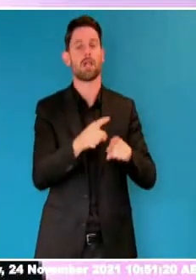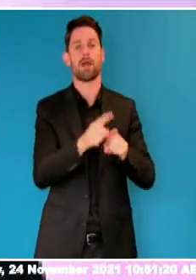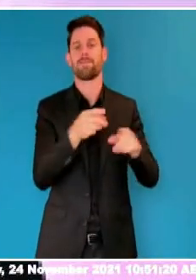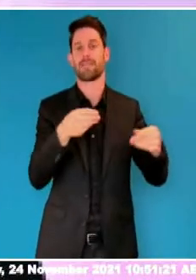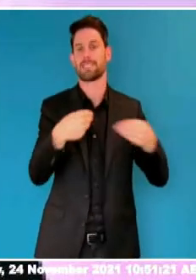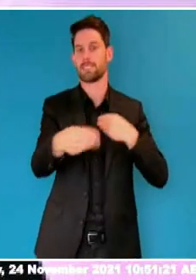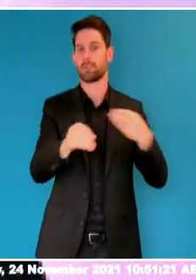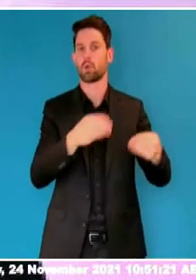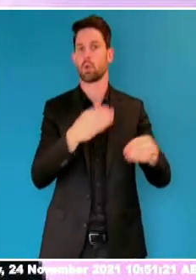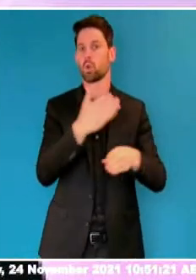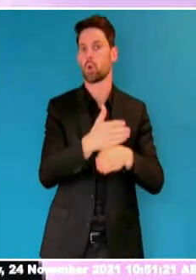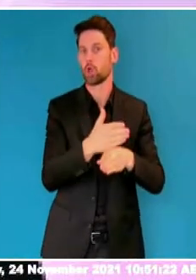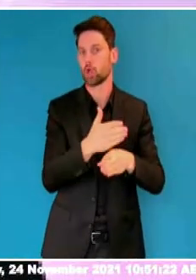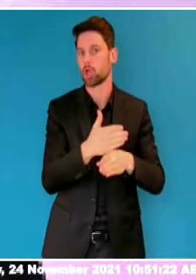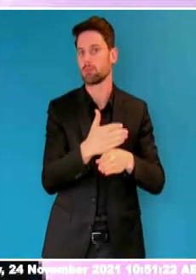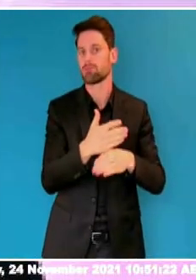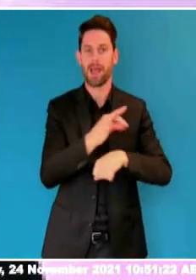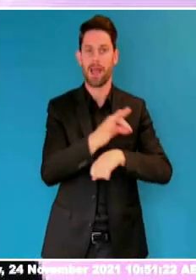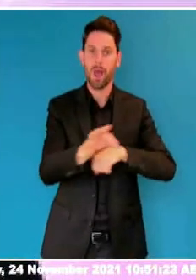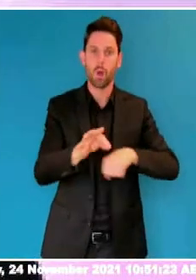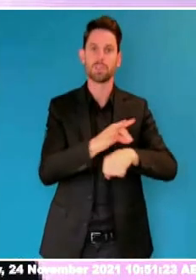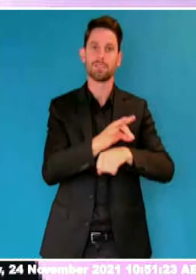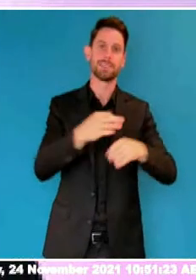arrangements and things like that are necessarily done the same way.